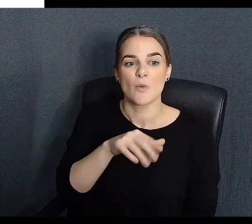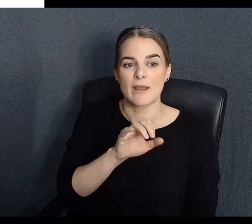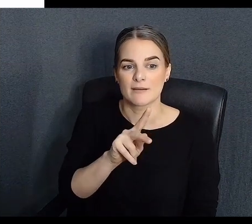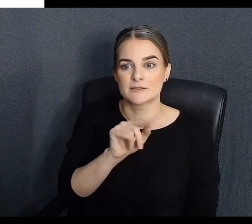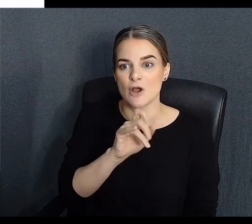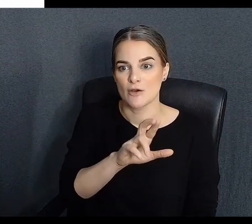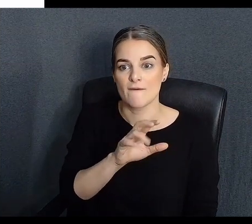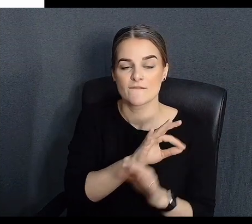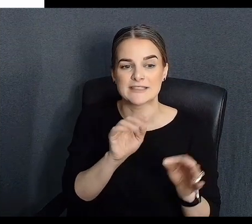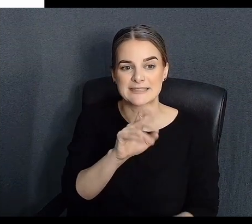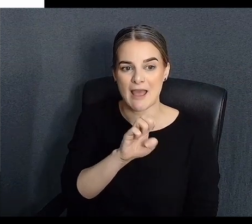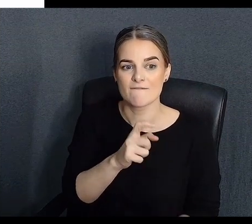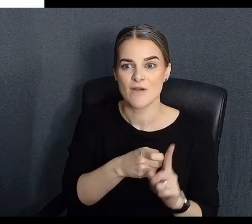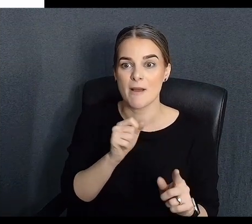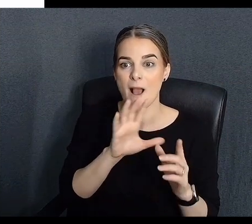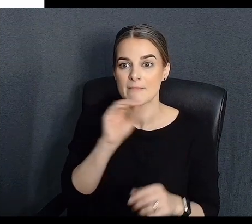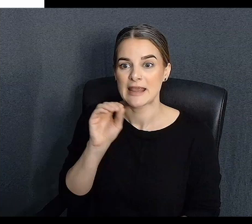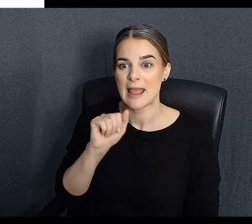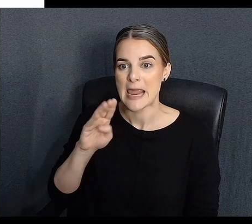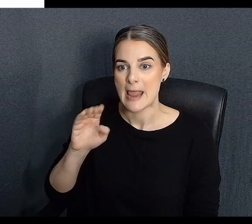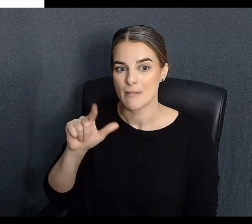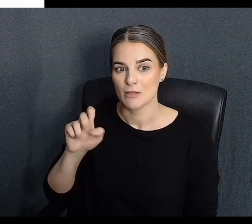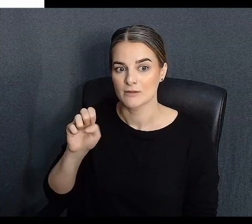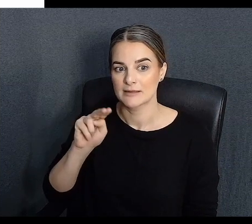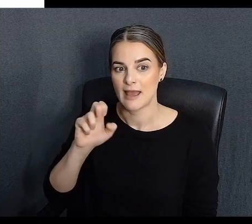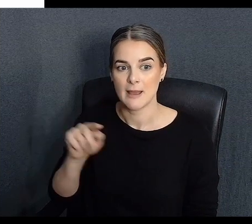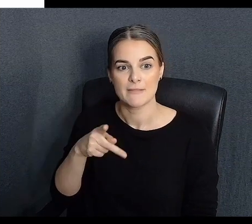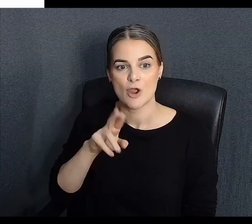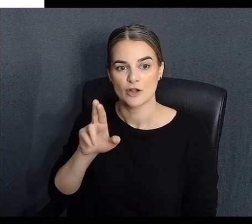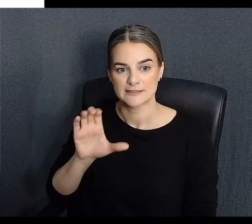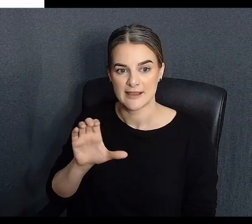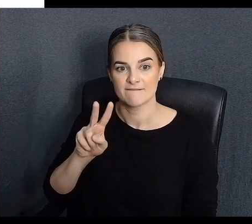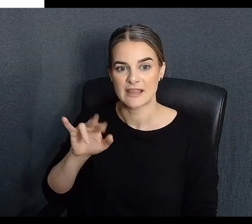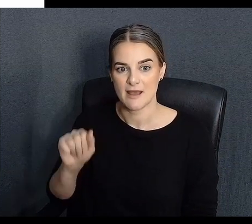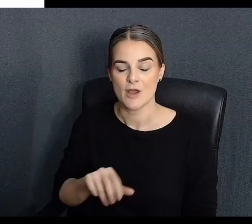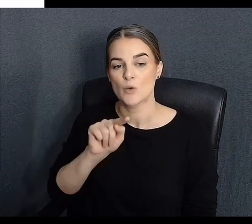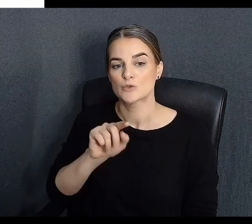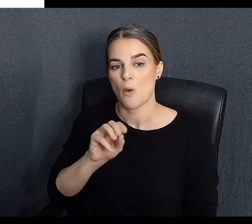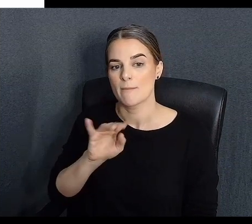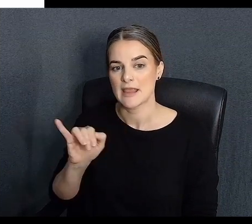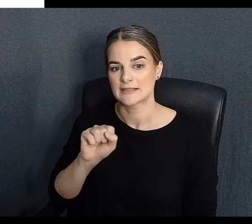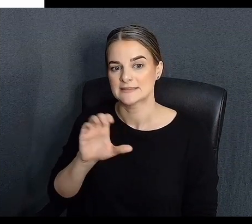We have the PRC Via, the Tobii SC Tablet. That's another one from Tobii Dynavox, and then